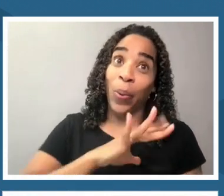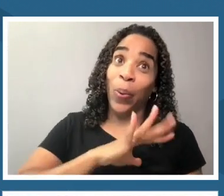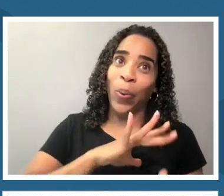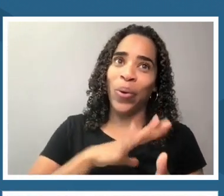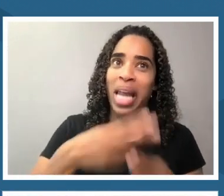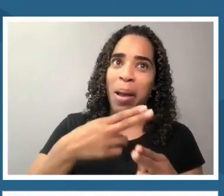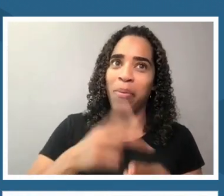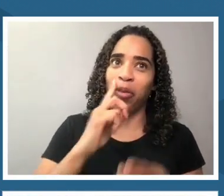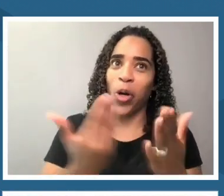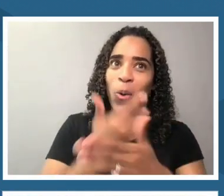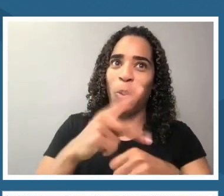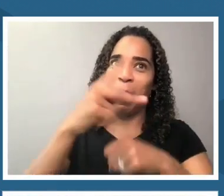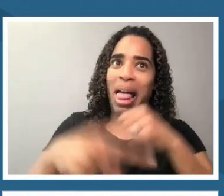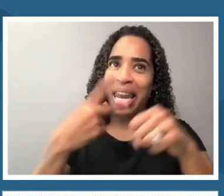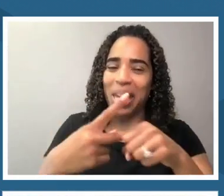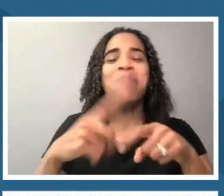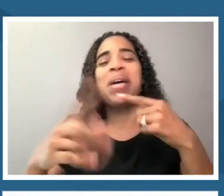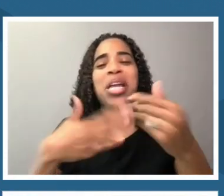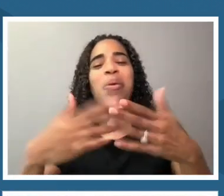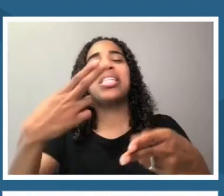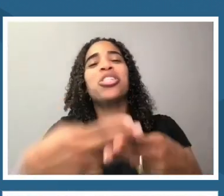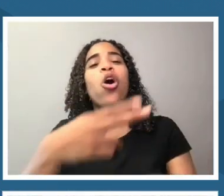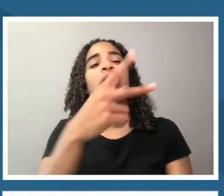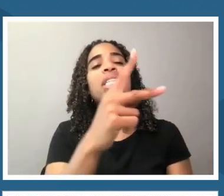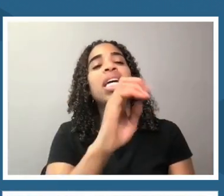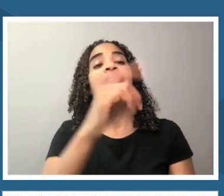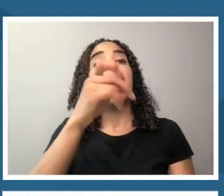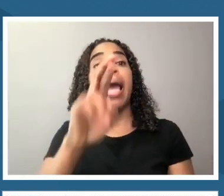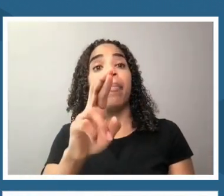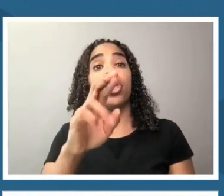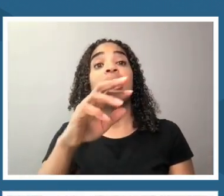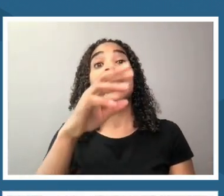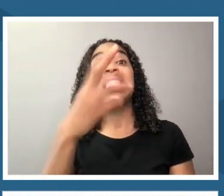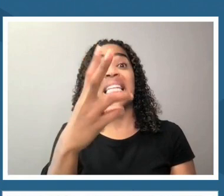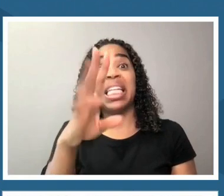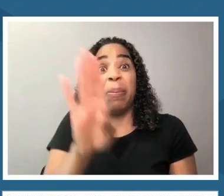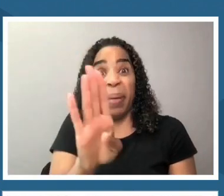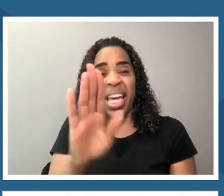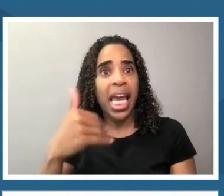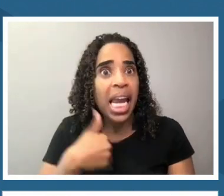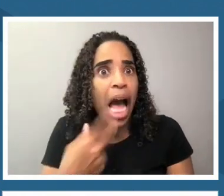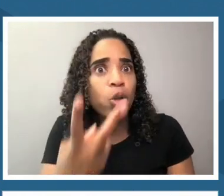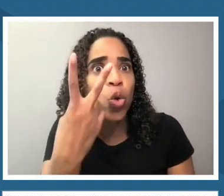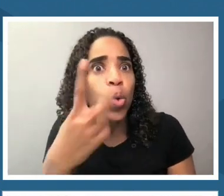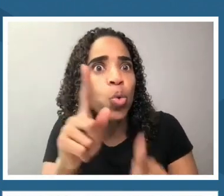kepler-16b actually has two stars and so